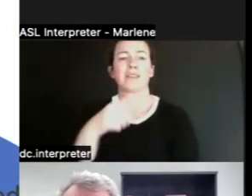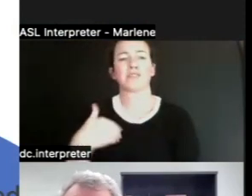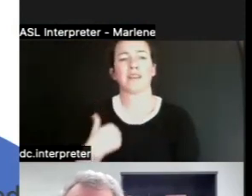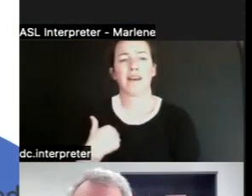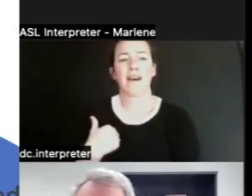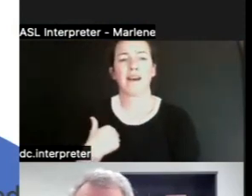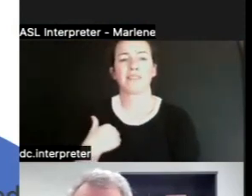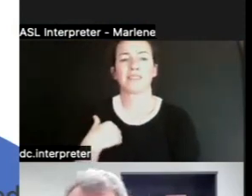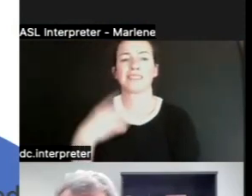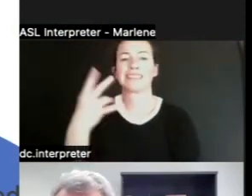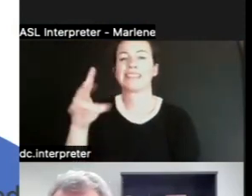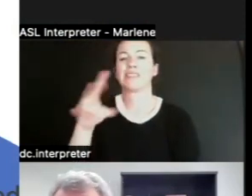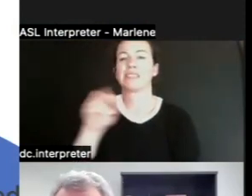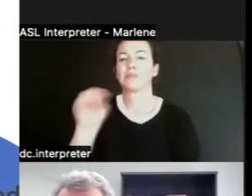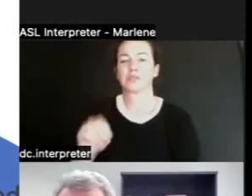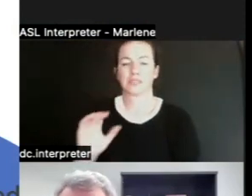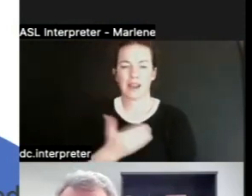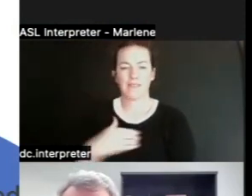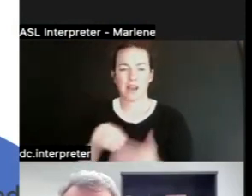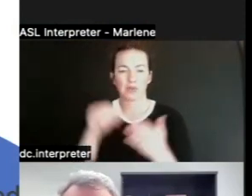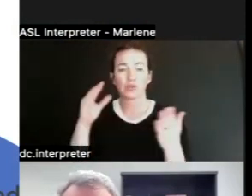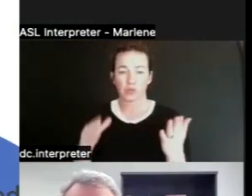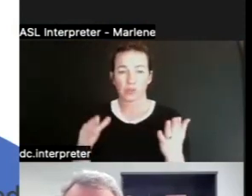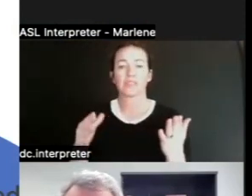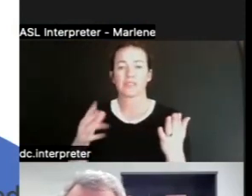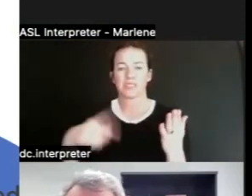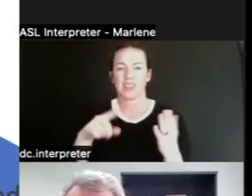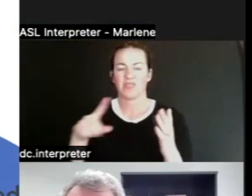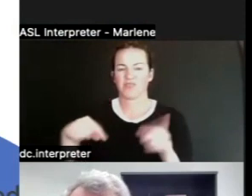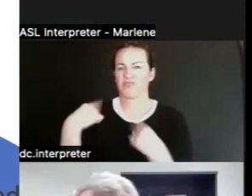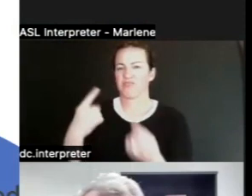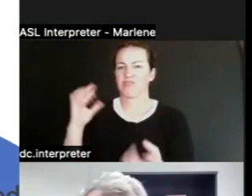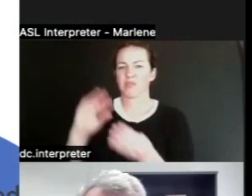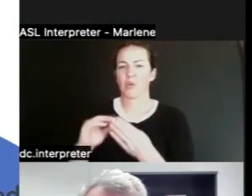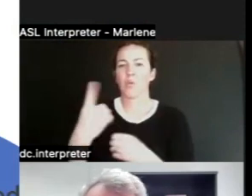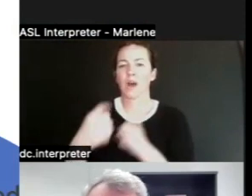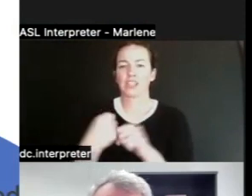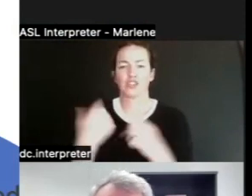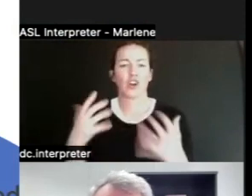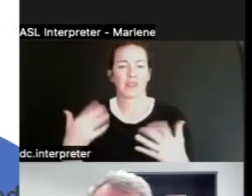70% of our students who over a year, even though they have a district laptop, haven't